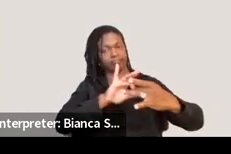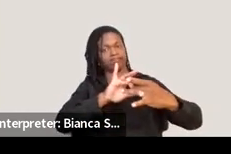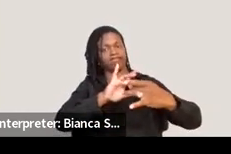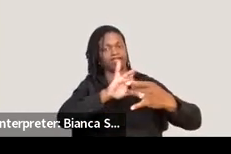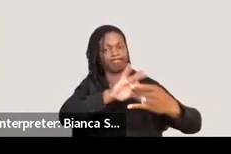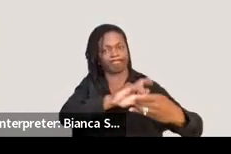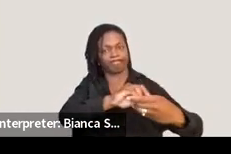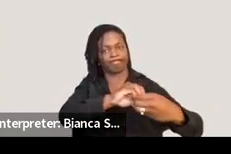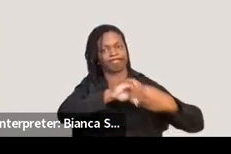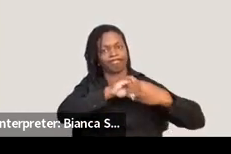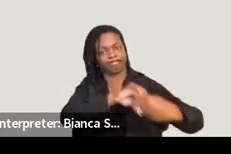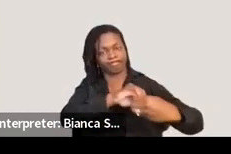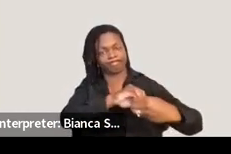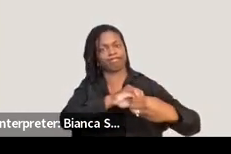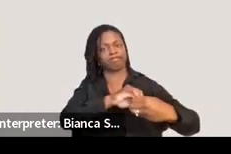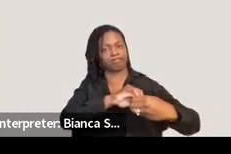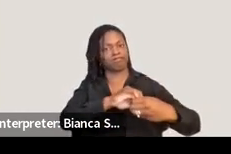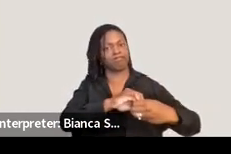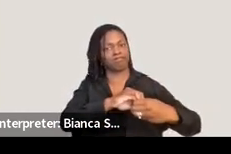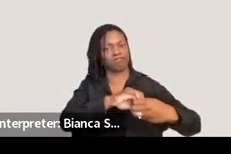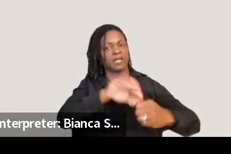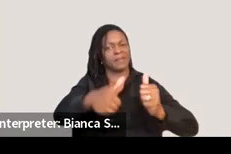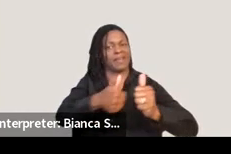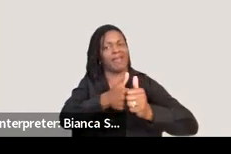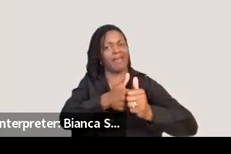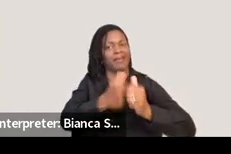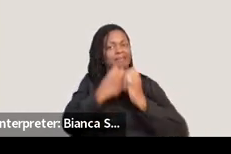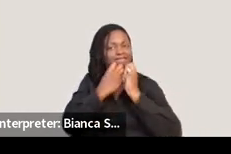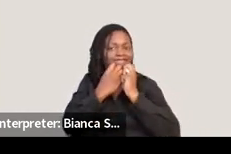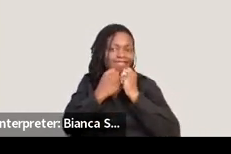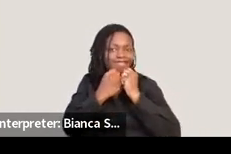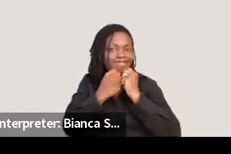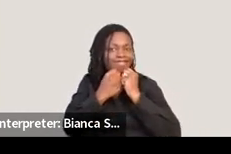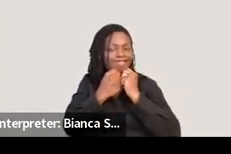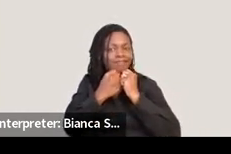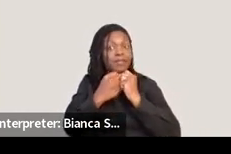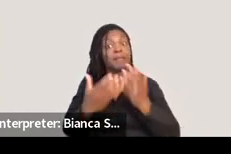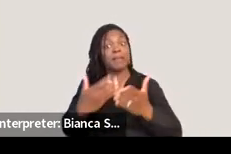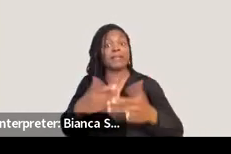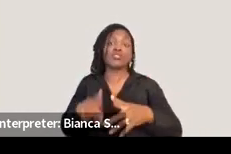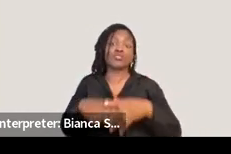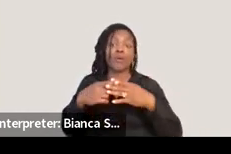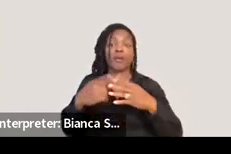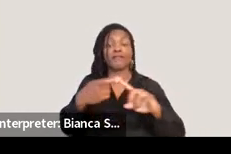So even from infancy. That might be holding your thing into your infant. That might be.